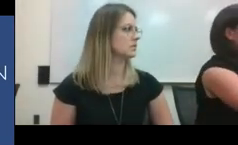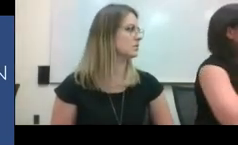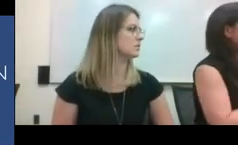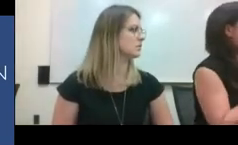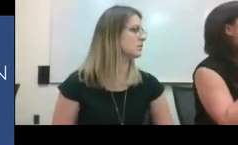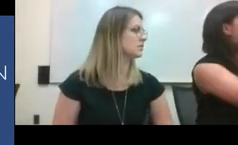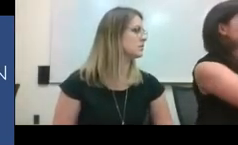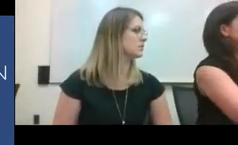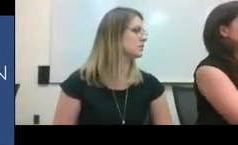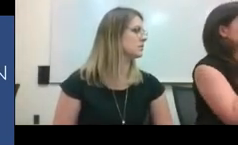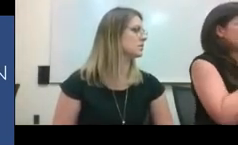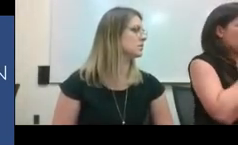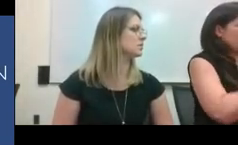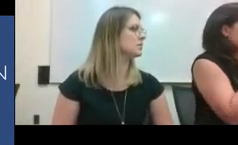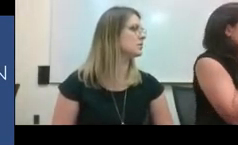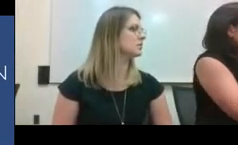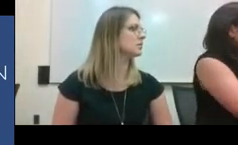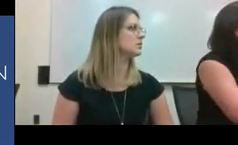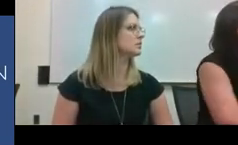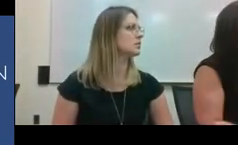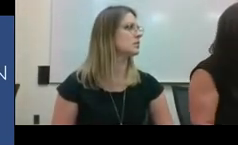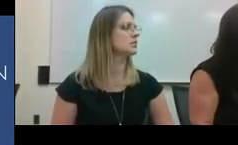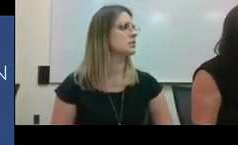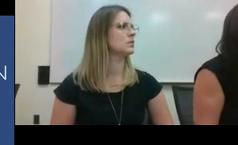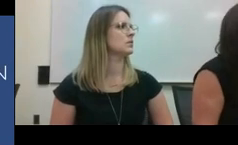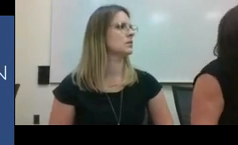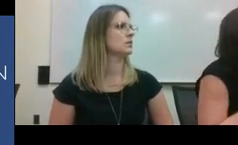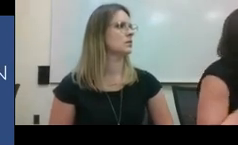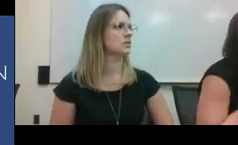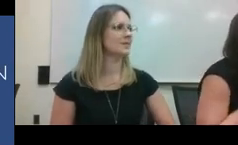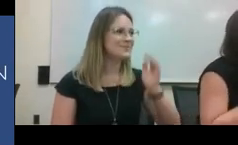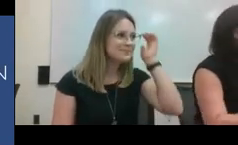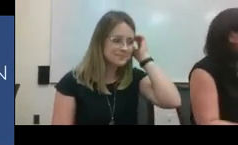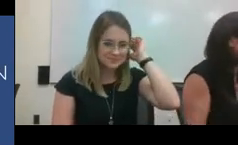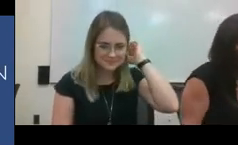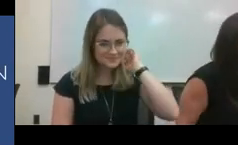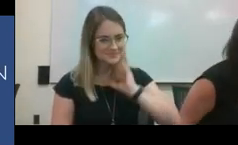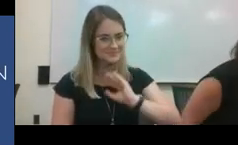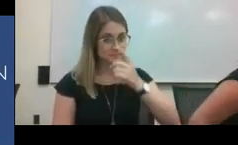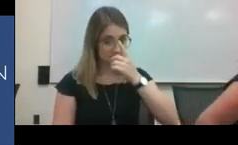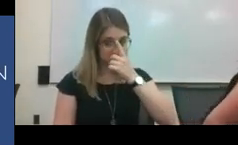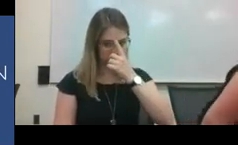I assume the participants can see you as well. Okay, great, I can't see myself so I just have to make sure.